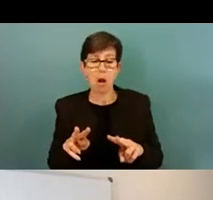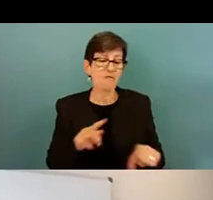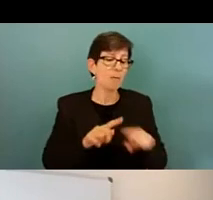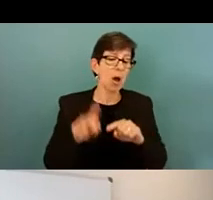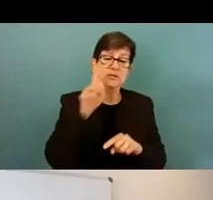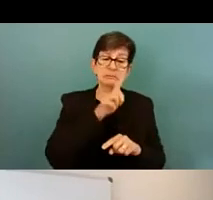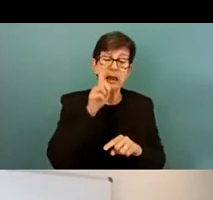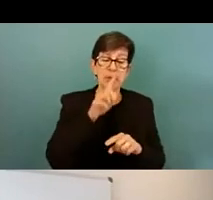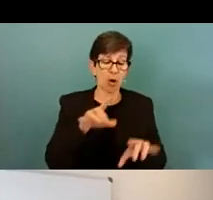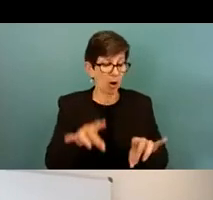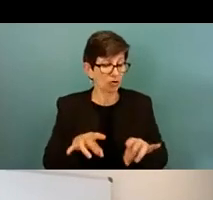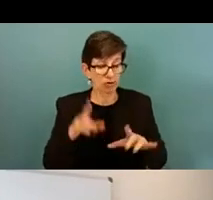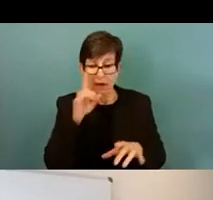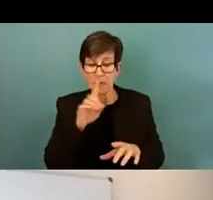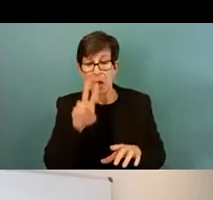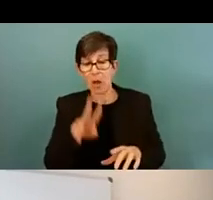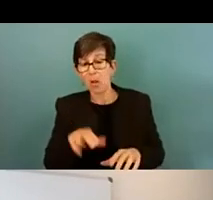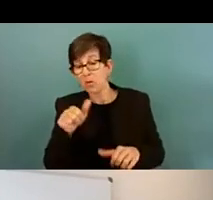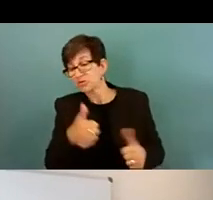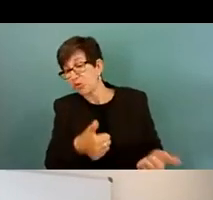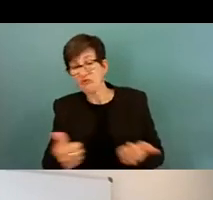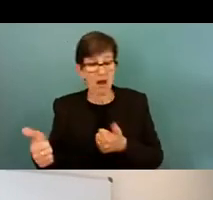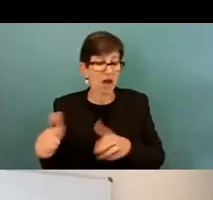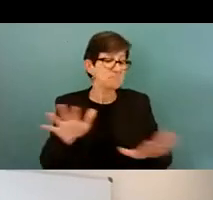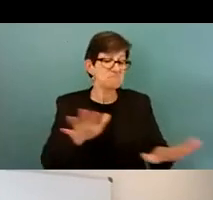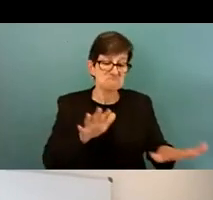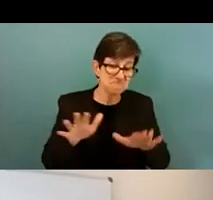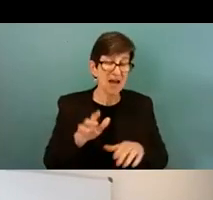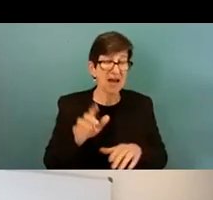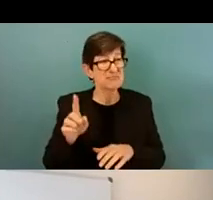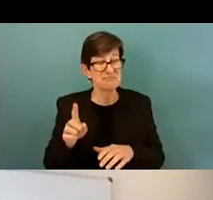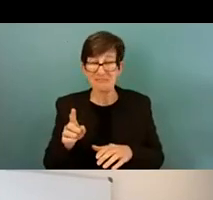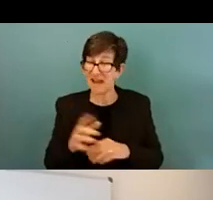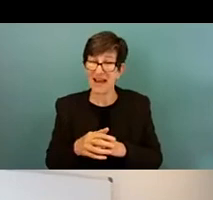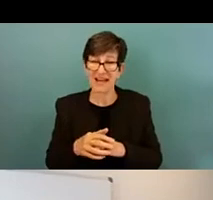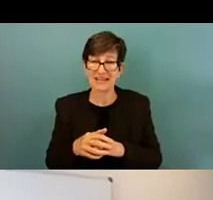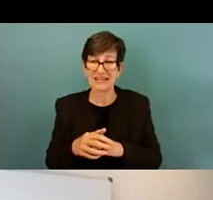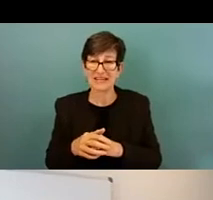There is a significant number of people for whom it is, but not a majority of people.